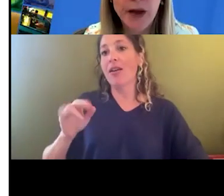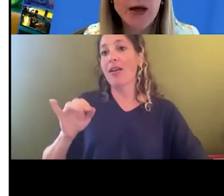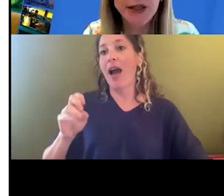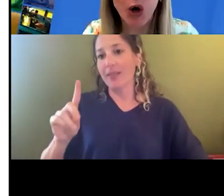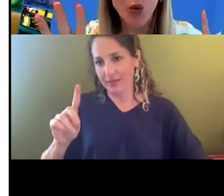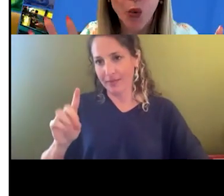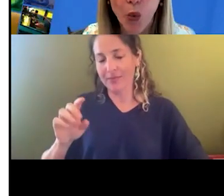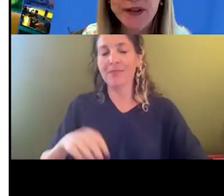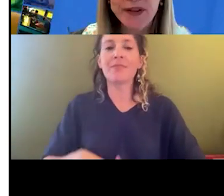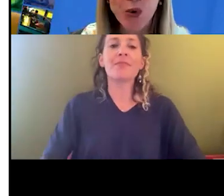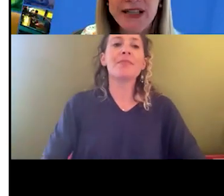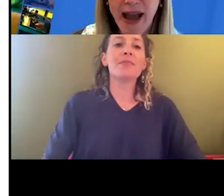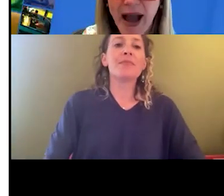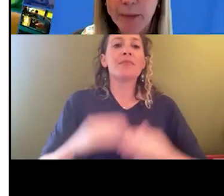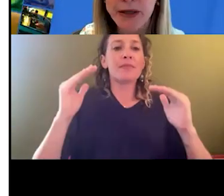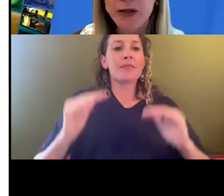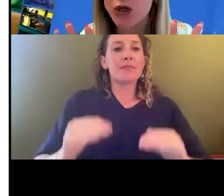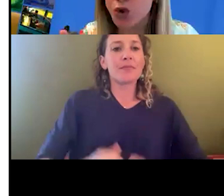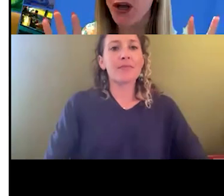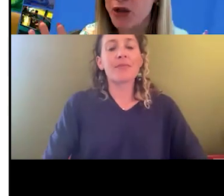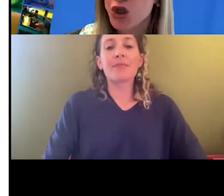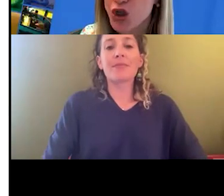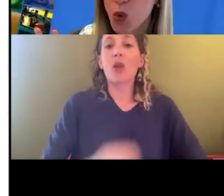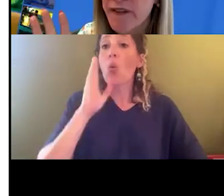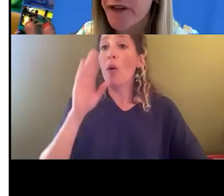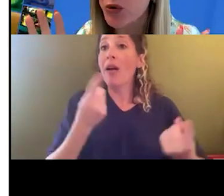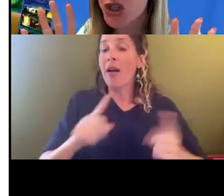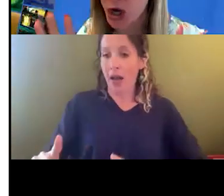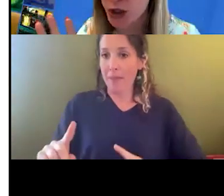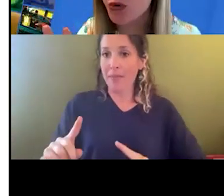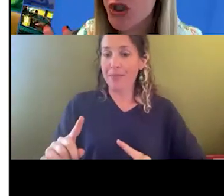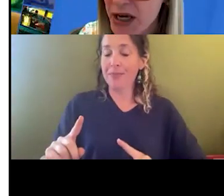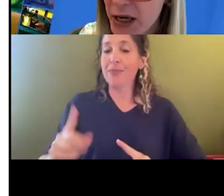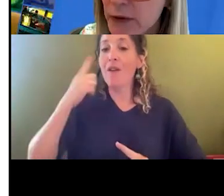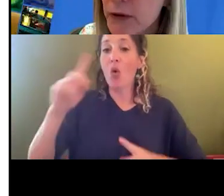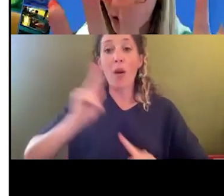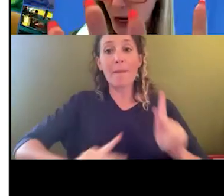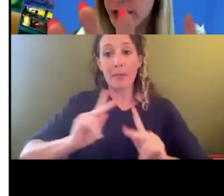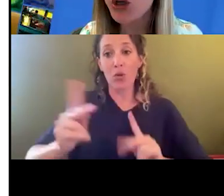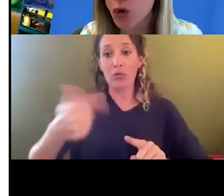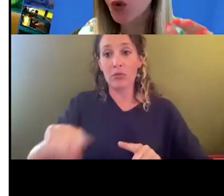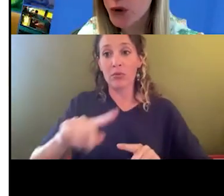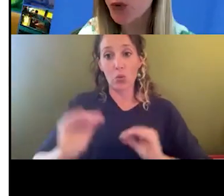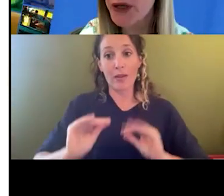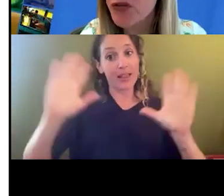What's going to happen to ensure folks understand. Again, you're going to read